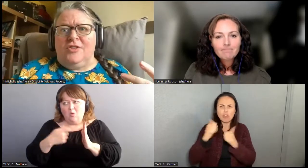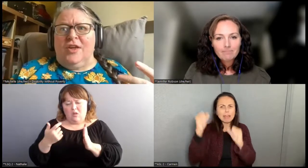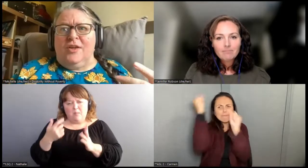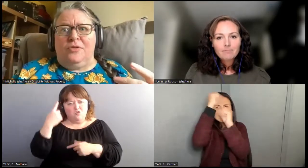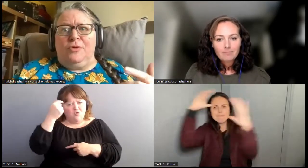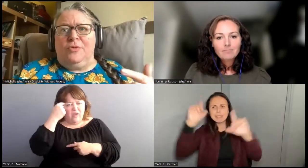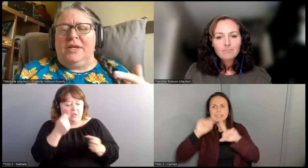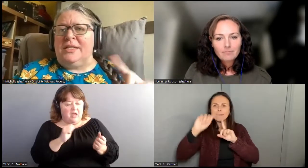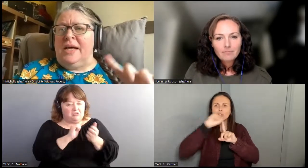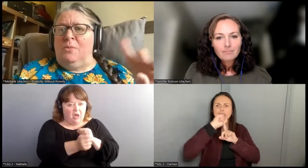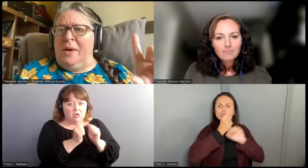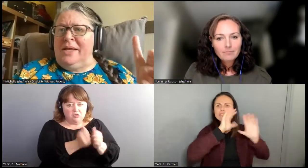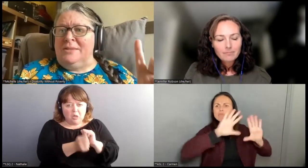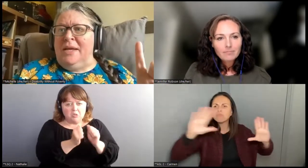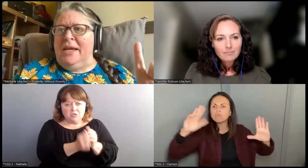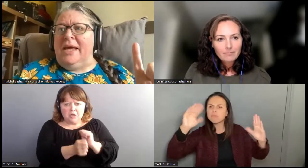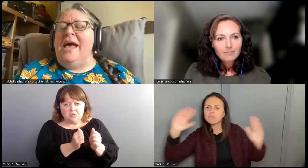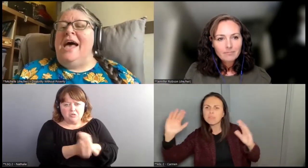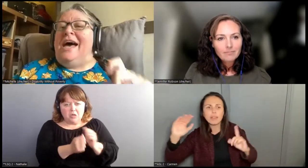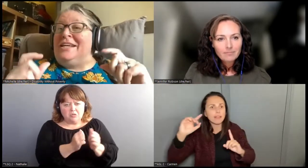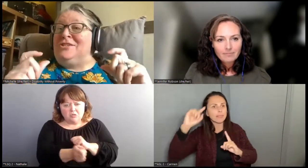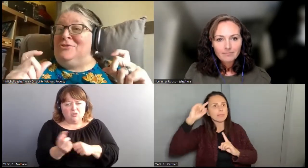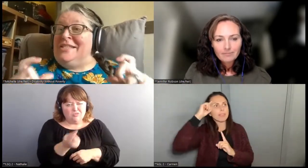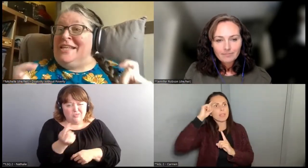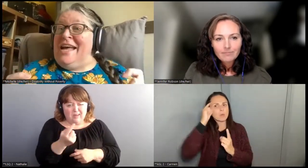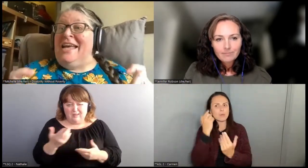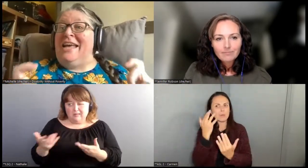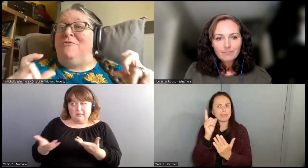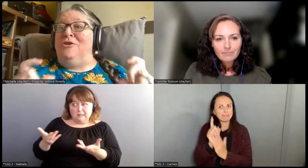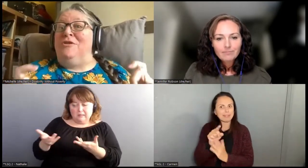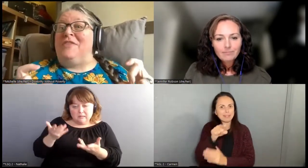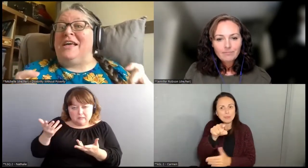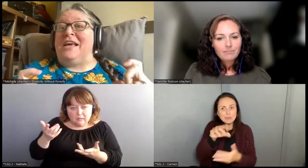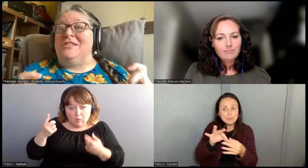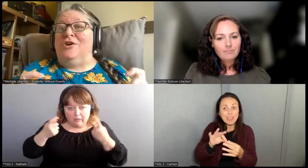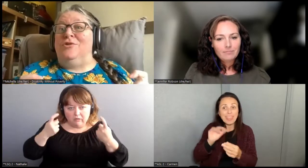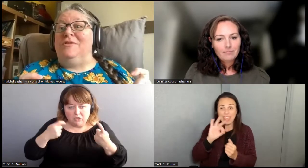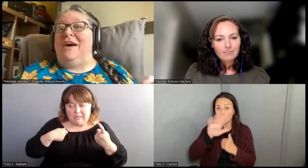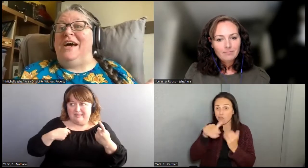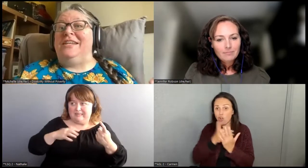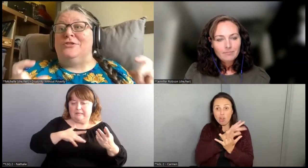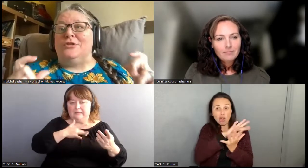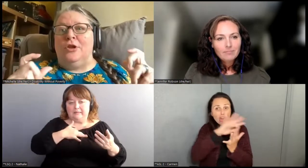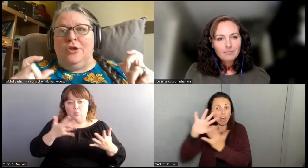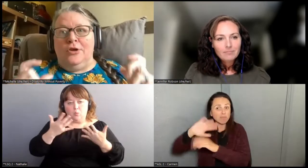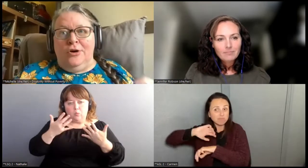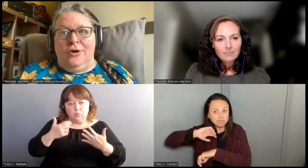TO THINK THROUGH THAT IS LIKE, WAIT A MINUTE, AS YOU SAY, IF THAT GETS CODIFIED INTO LAW,